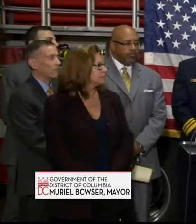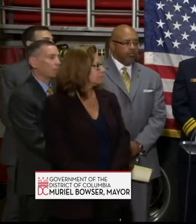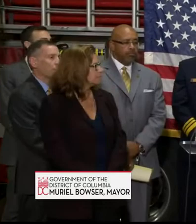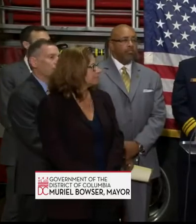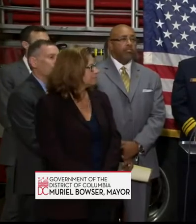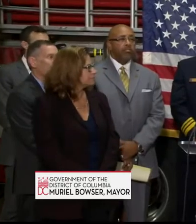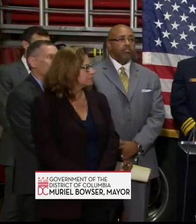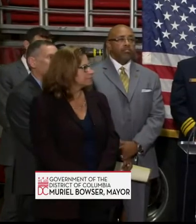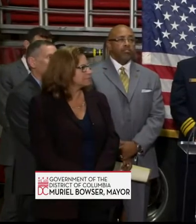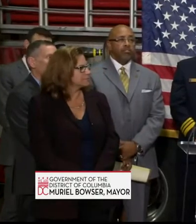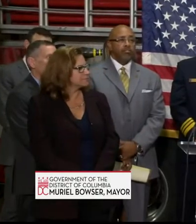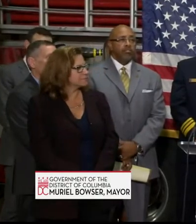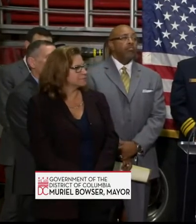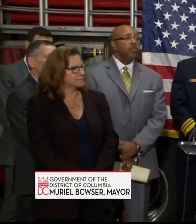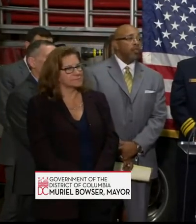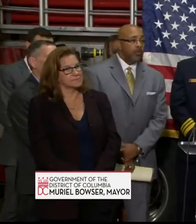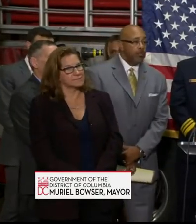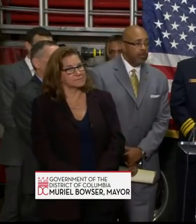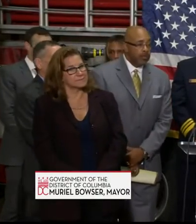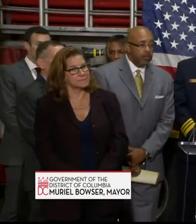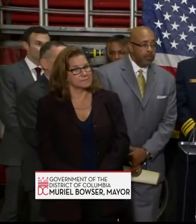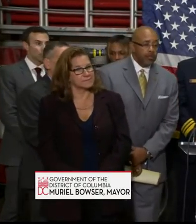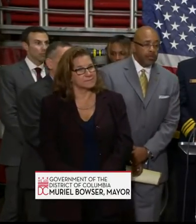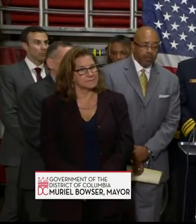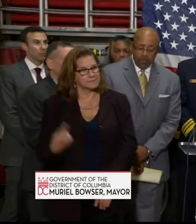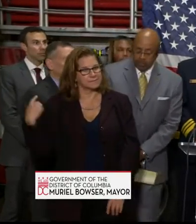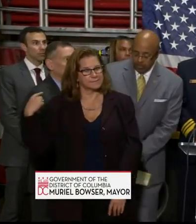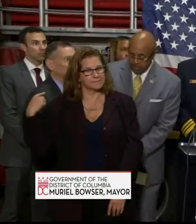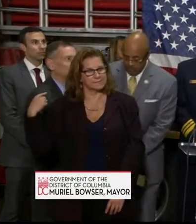DAVE, I'M GOING TO ASK YOU TO COME UP TO TALK ABOUT THE PEPCO